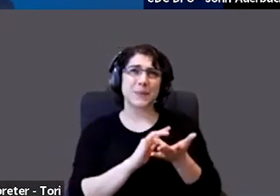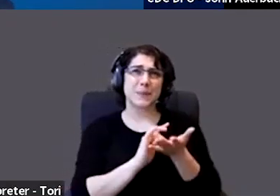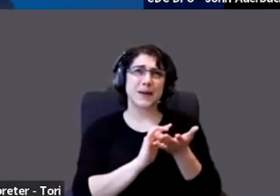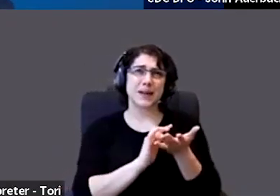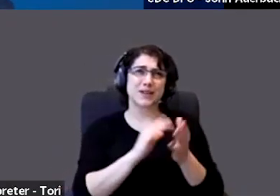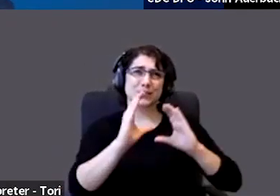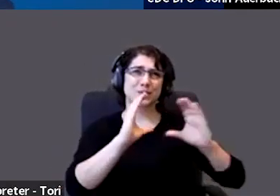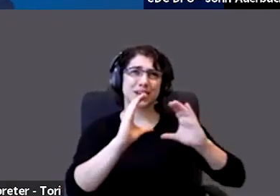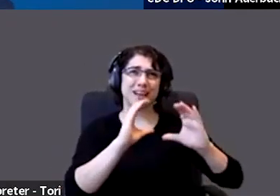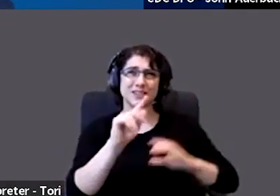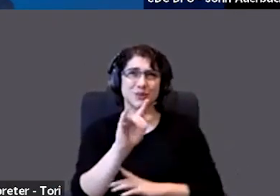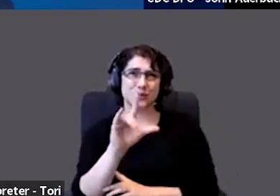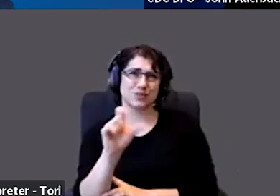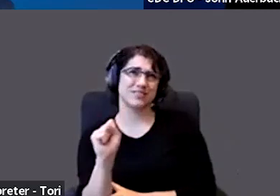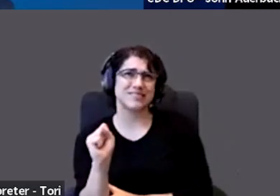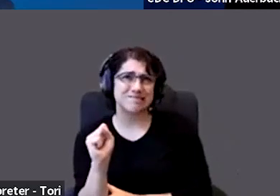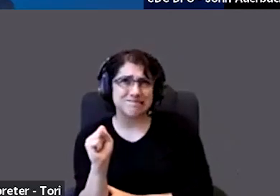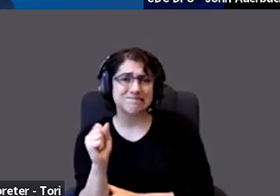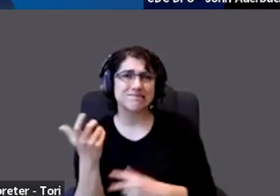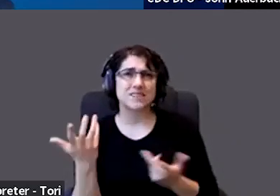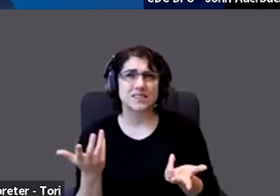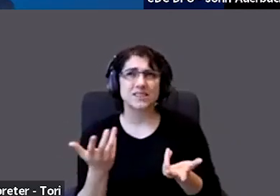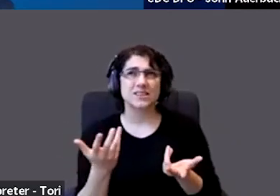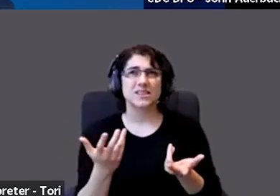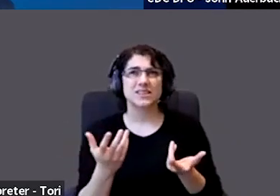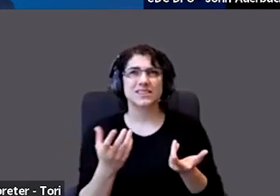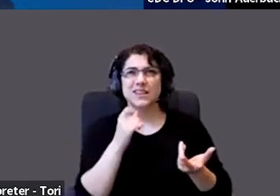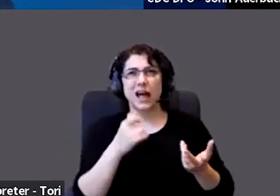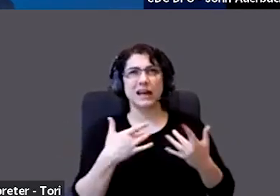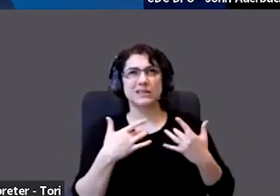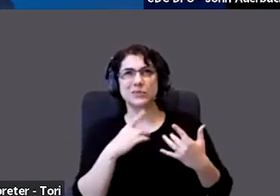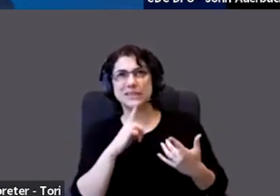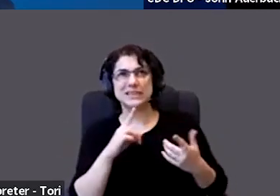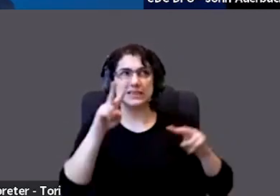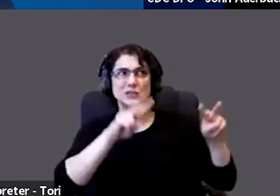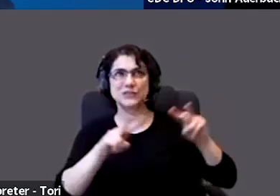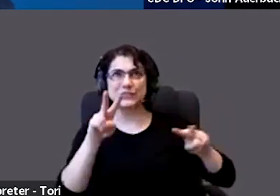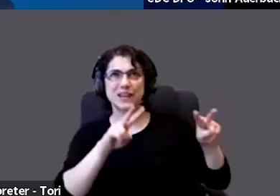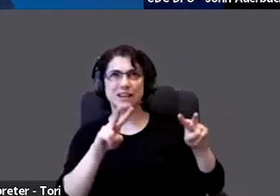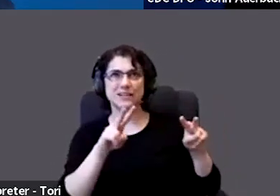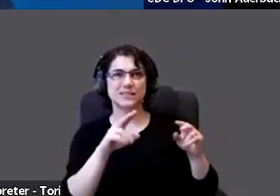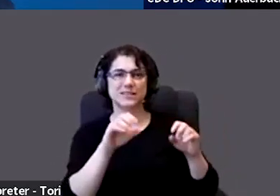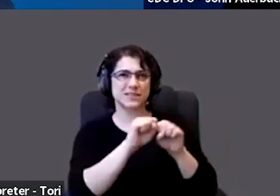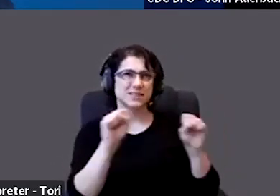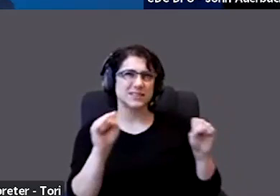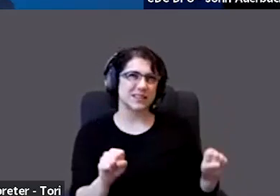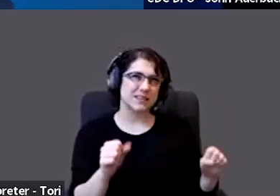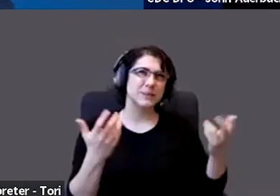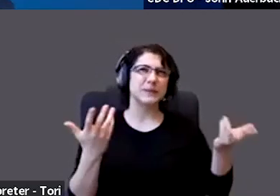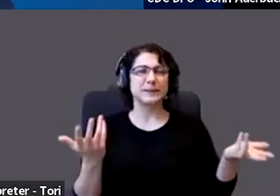or certainly surveillance systems. And so the systems themselves seem